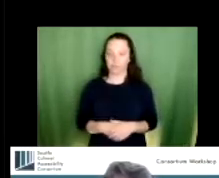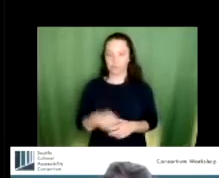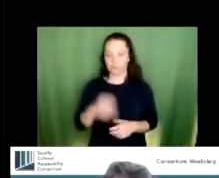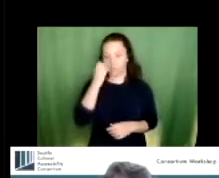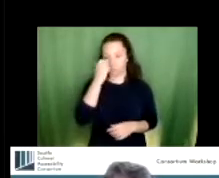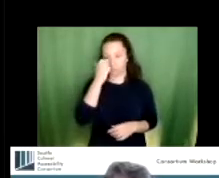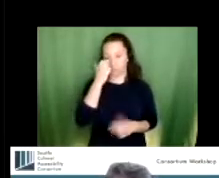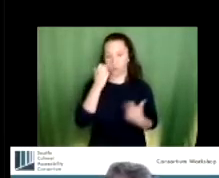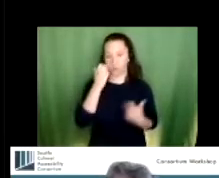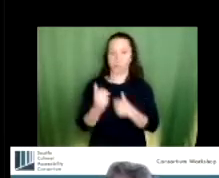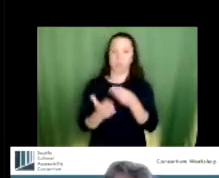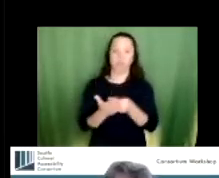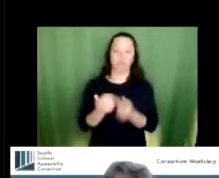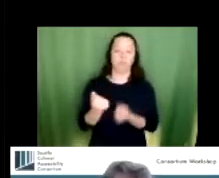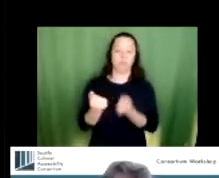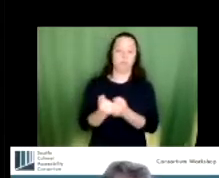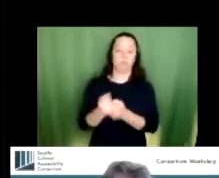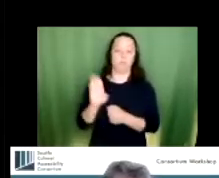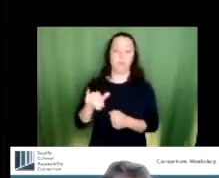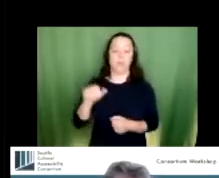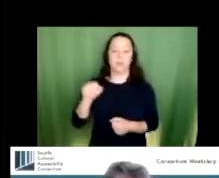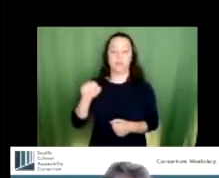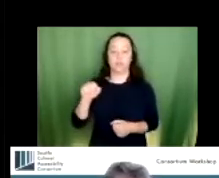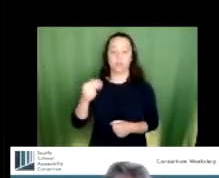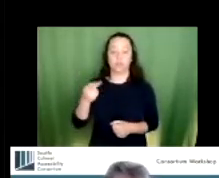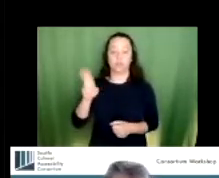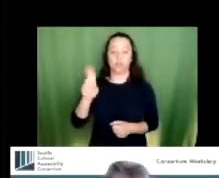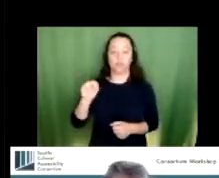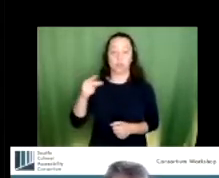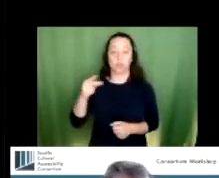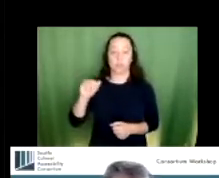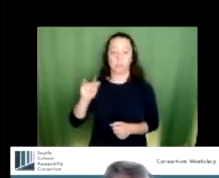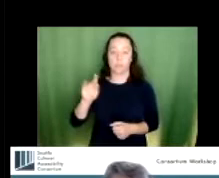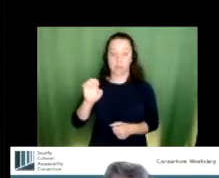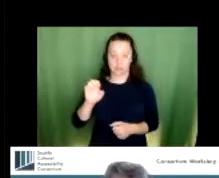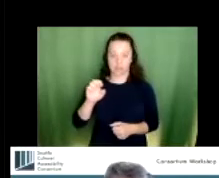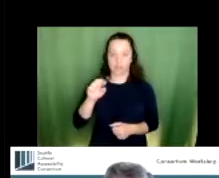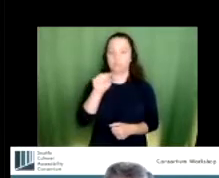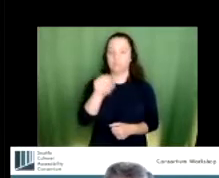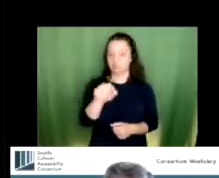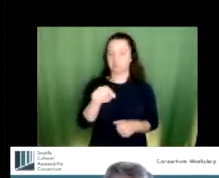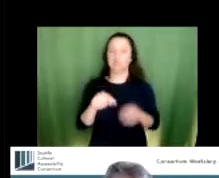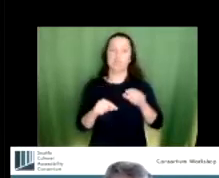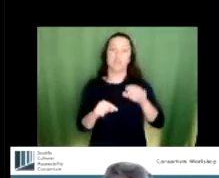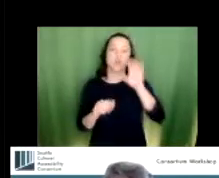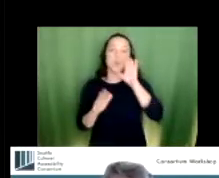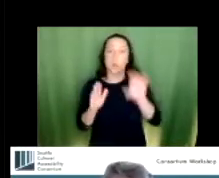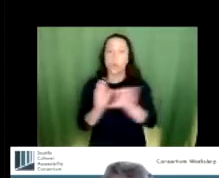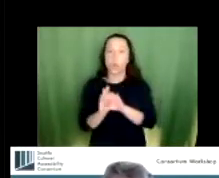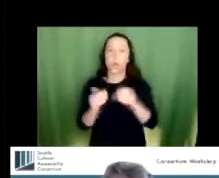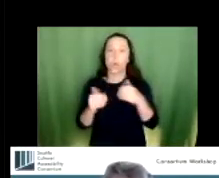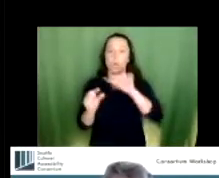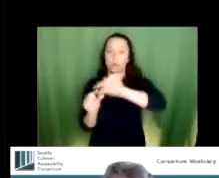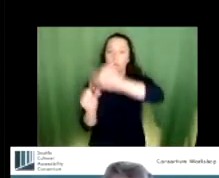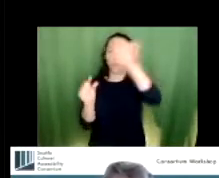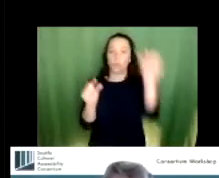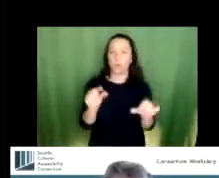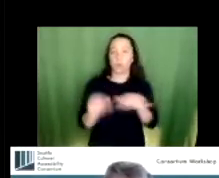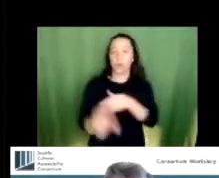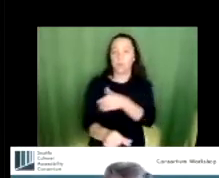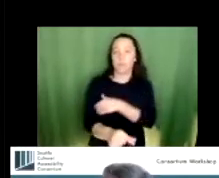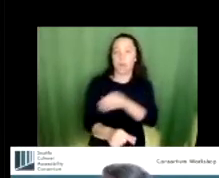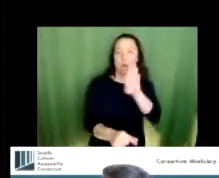and you can see the Shunpike logo powered by in a semicircle in red over the words Shunpike.